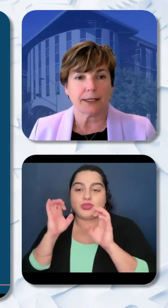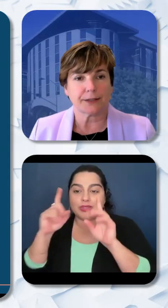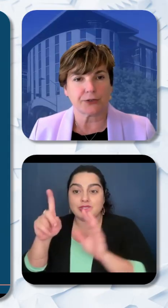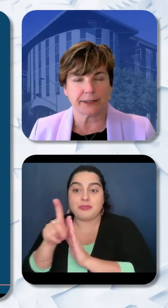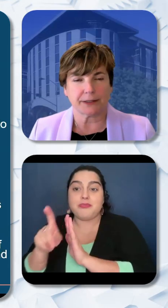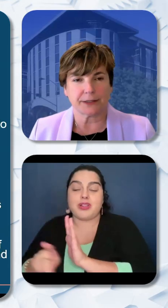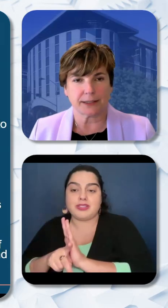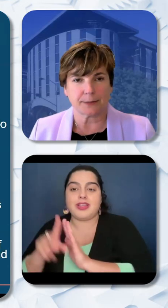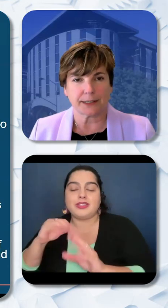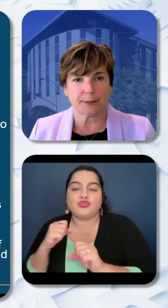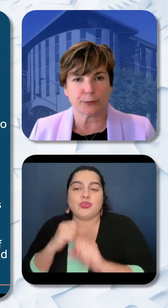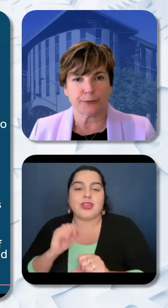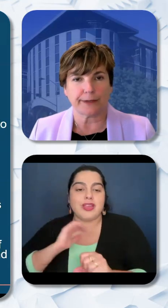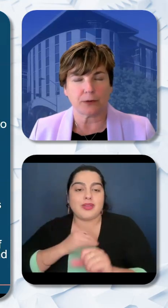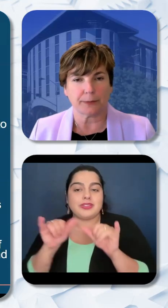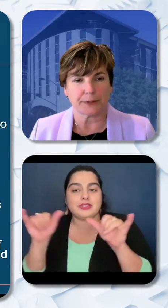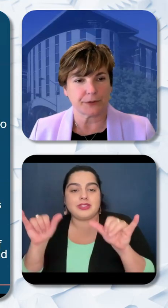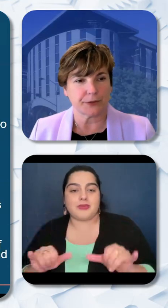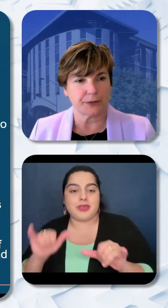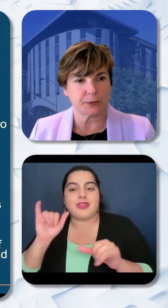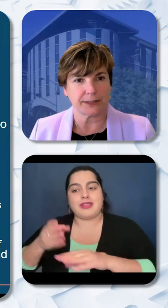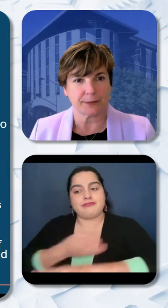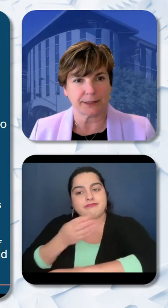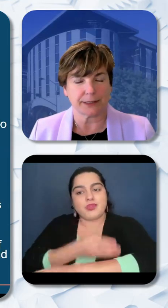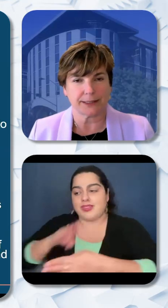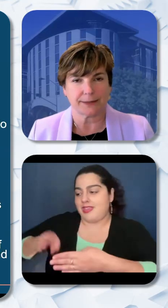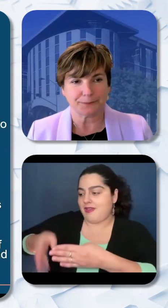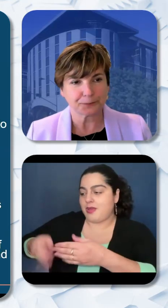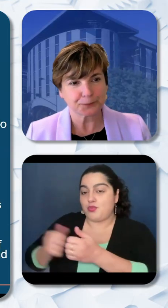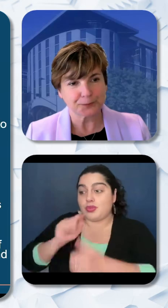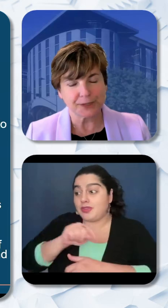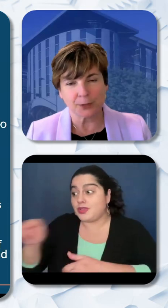and to strengthen our systems that improve outcomes for students with disabilities.